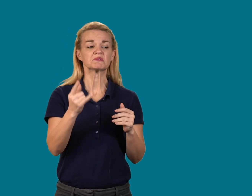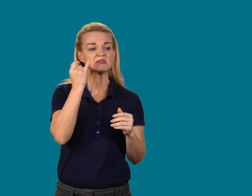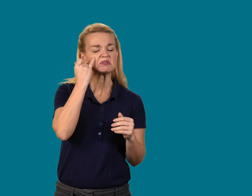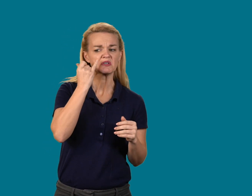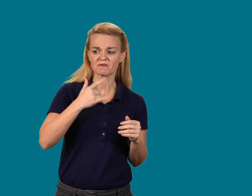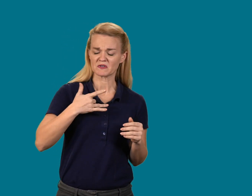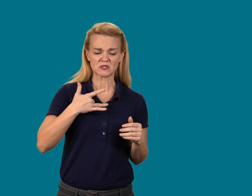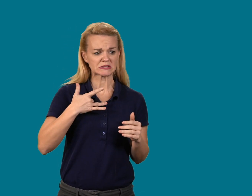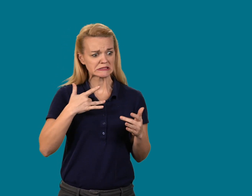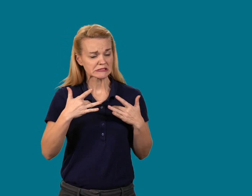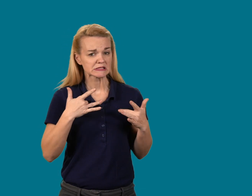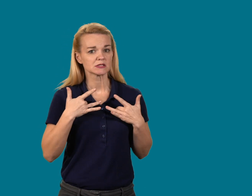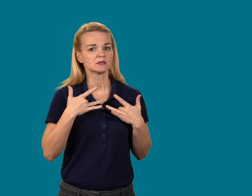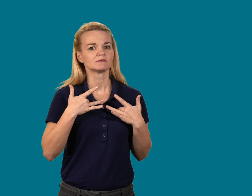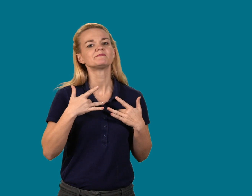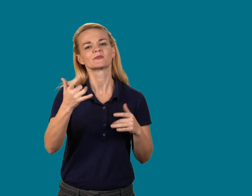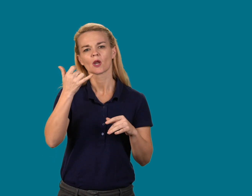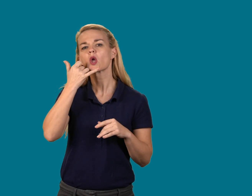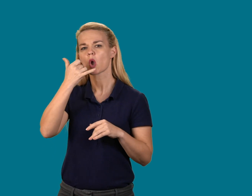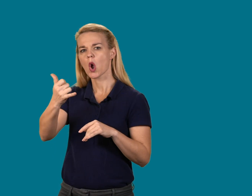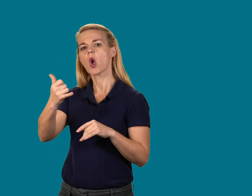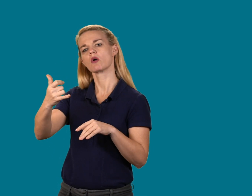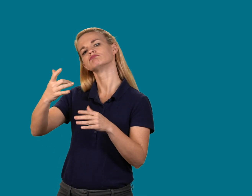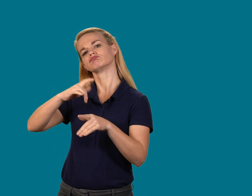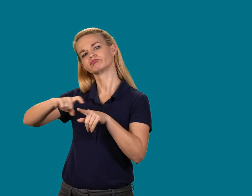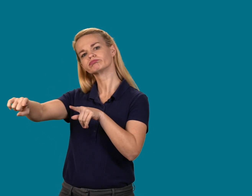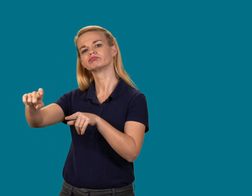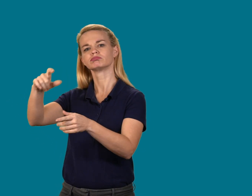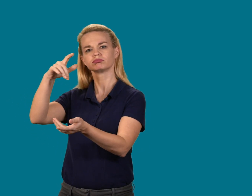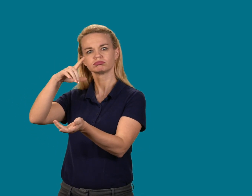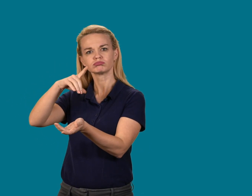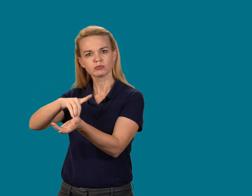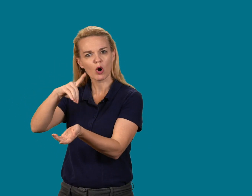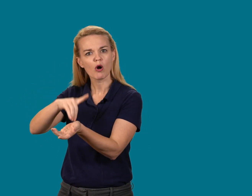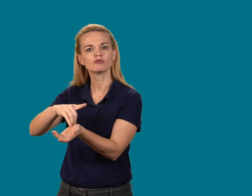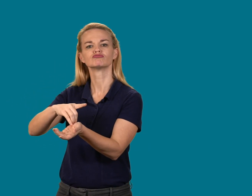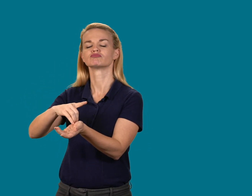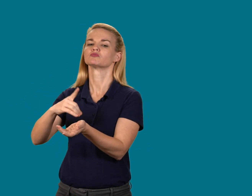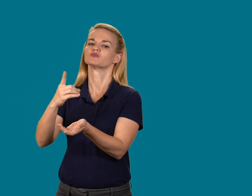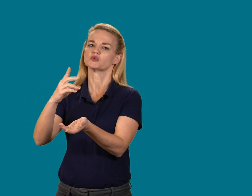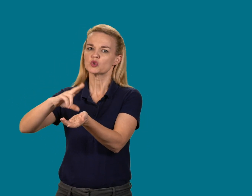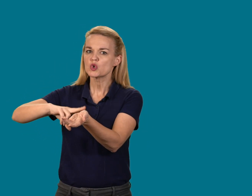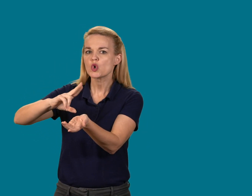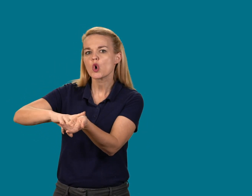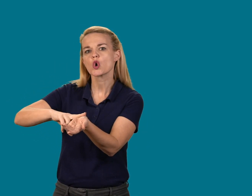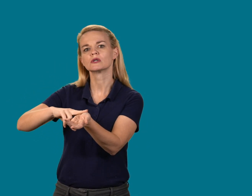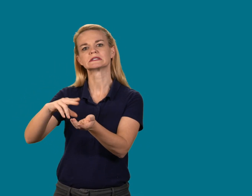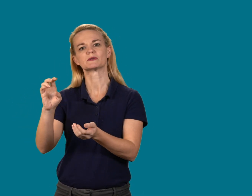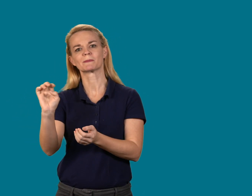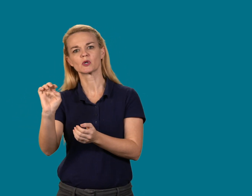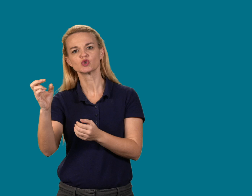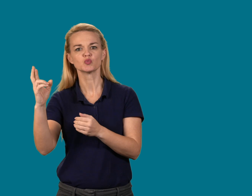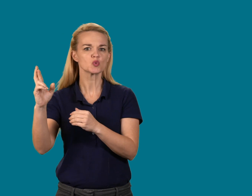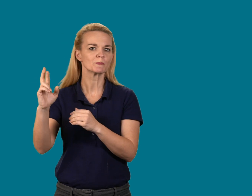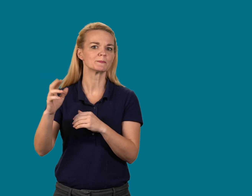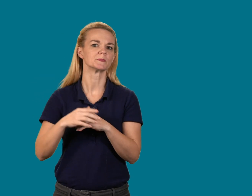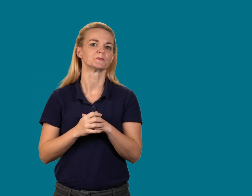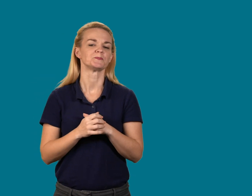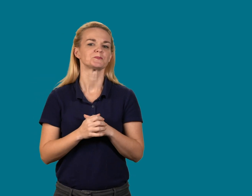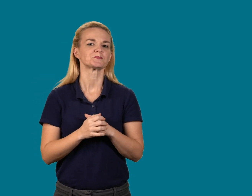or has other serious symptoms you are concerned about.